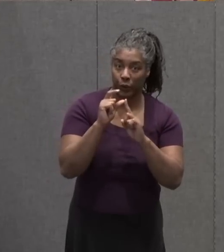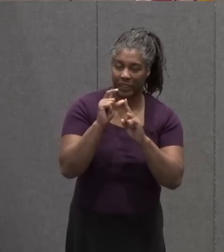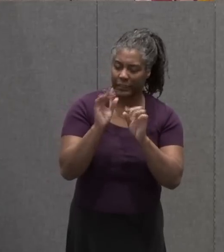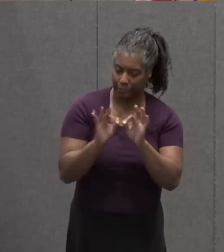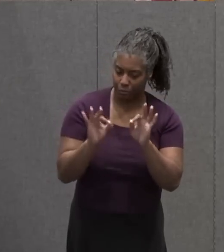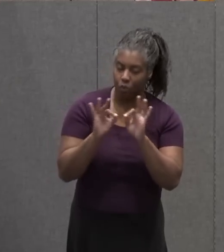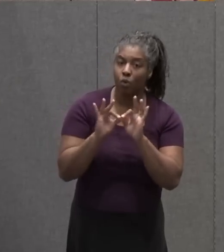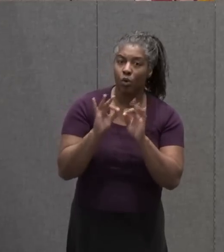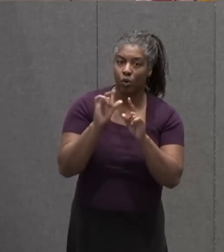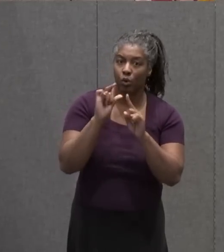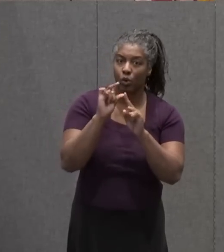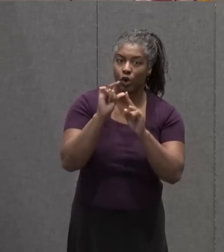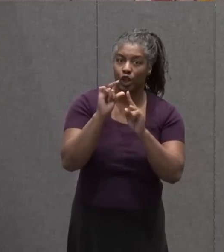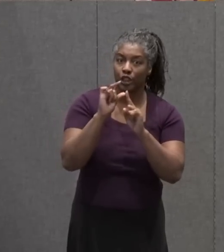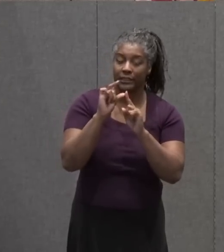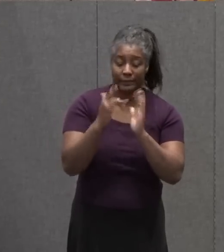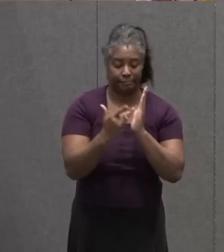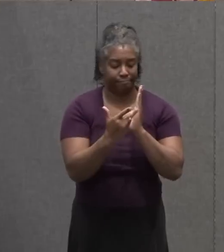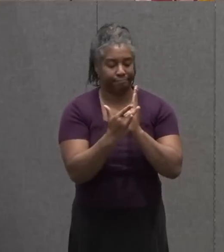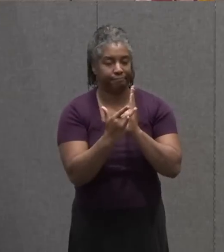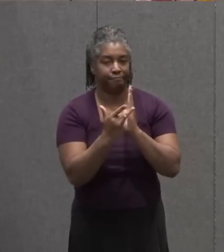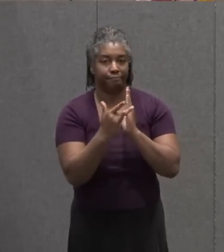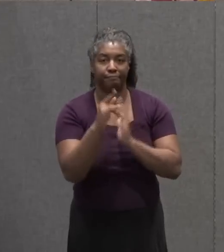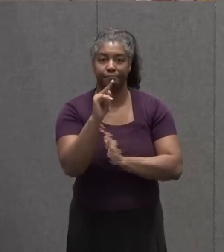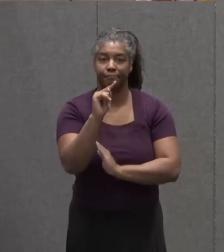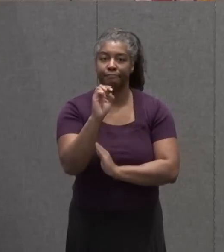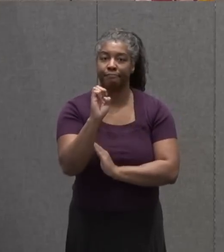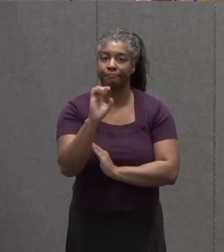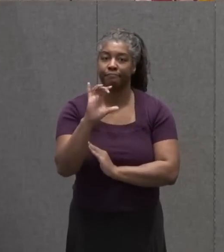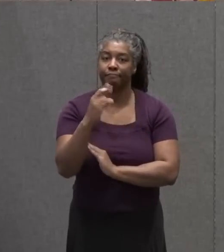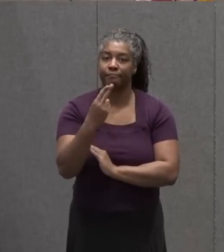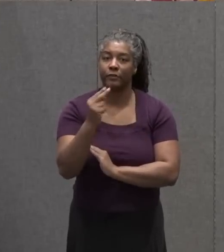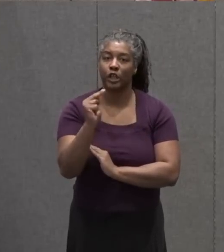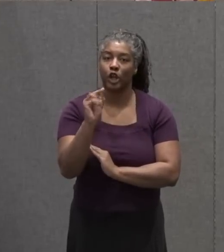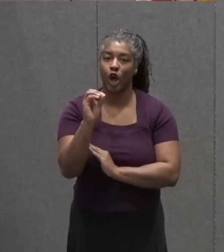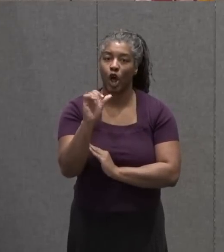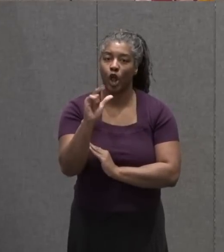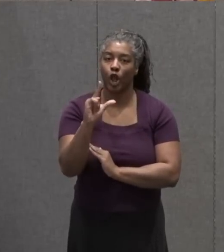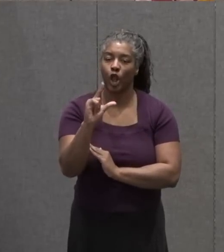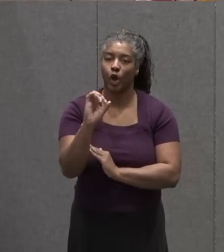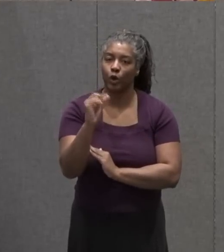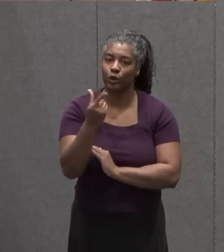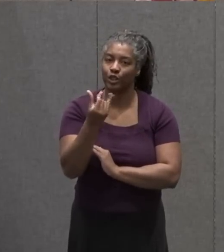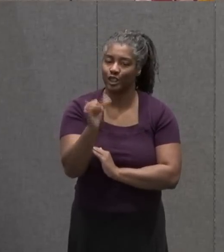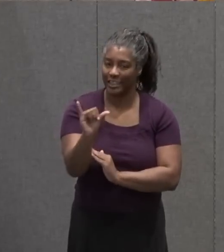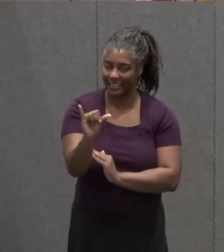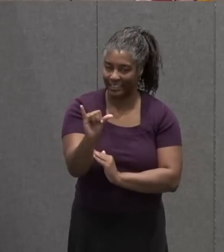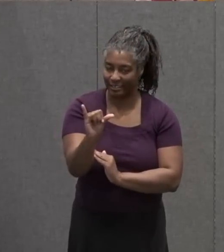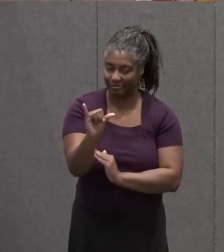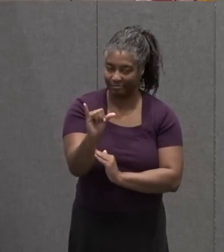Technology is a phone, computer or tablet and websites, which I'm sure you visited